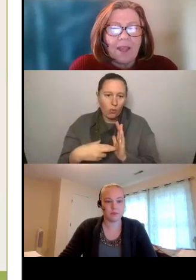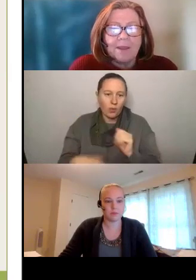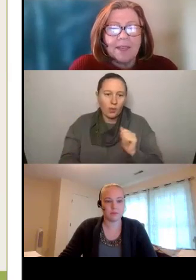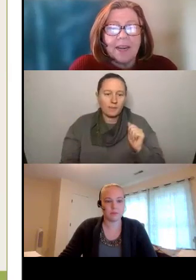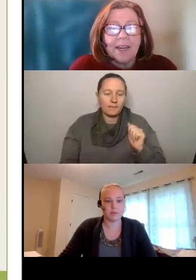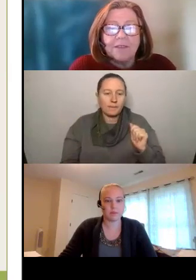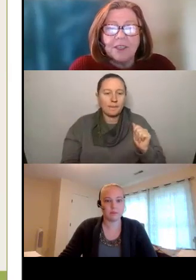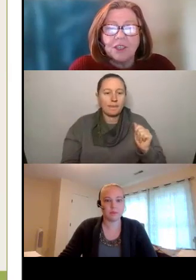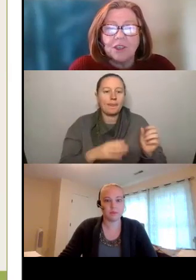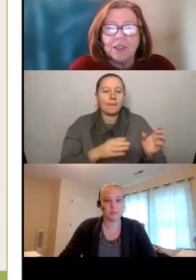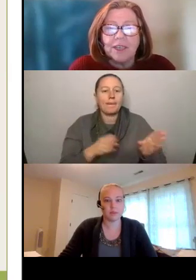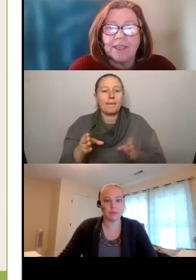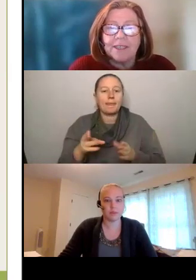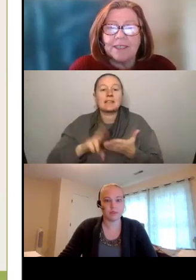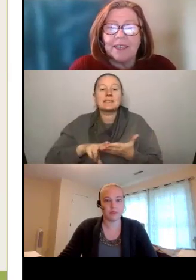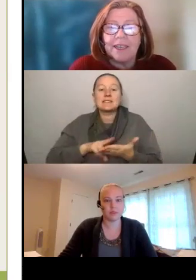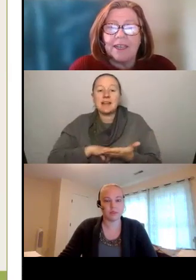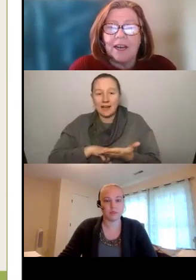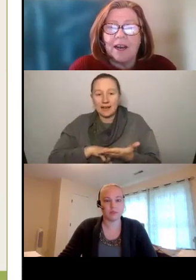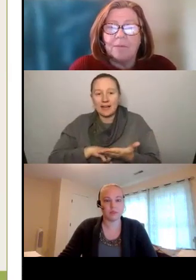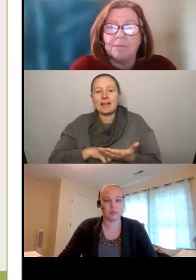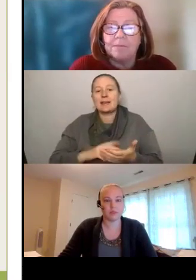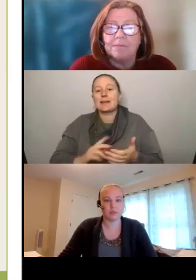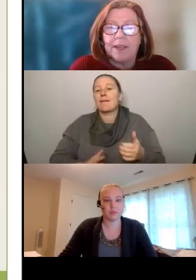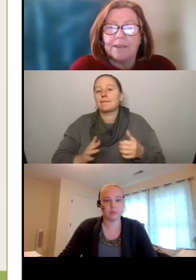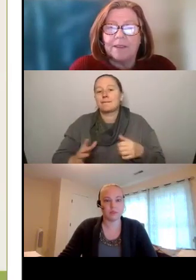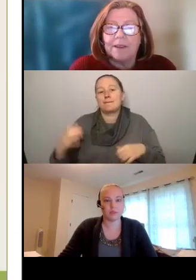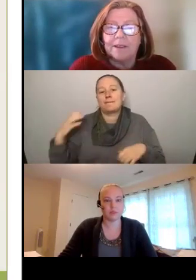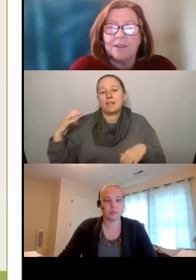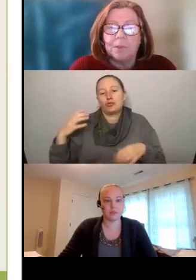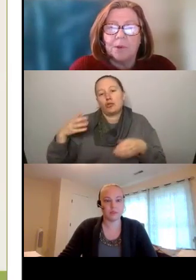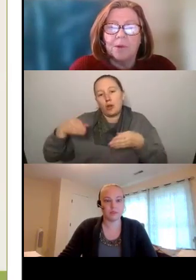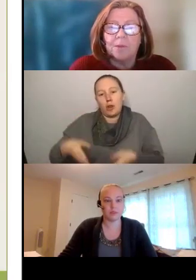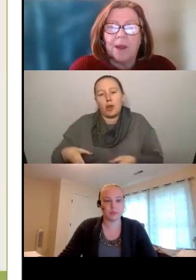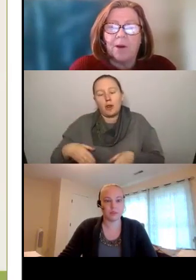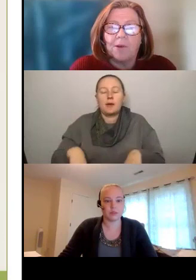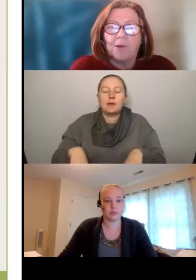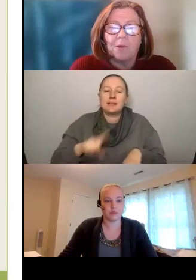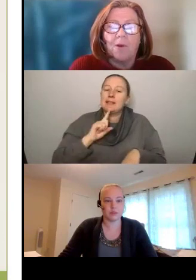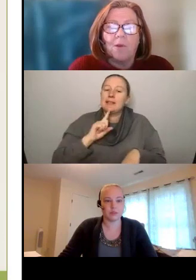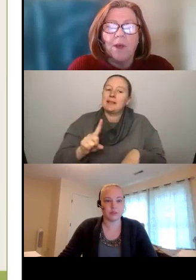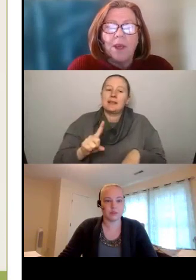The signing official is the super powered role